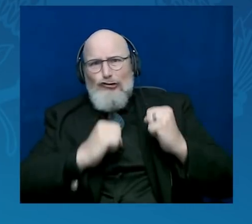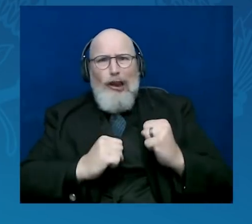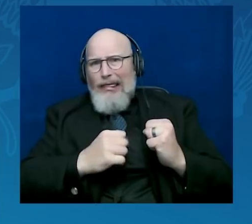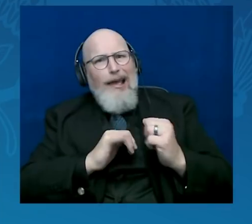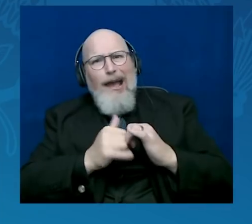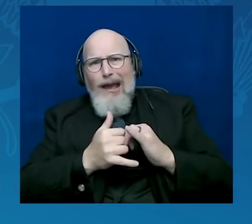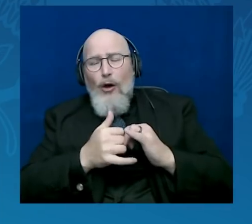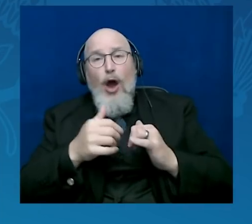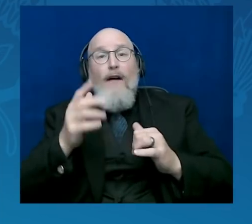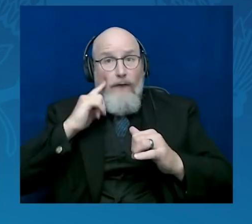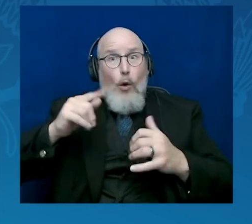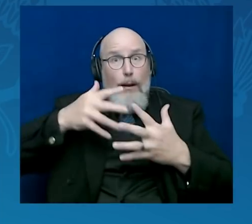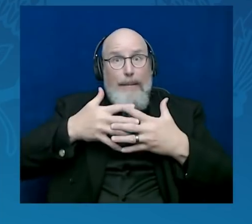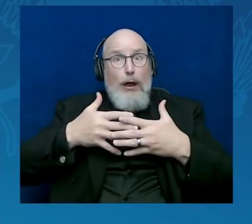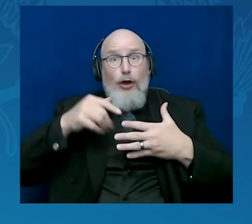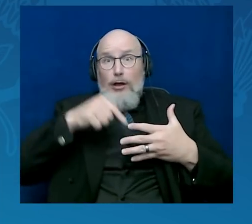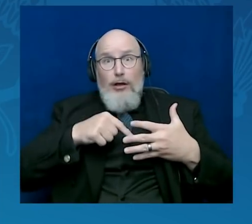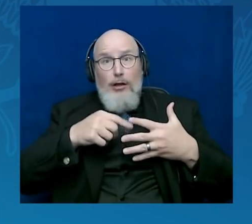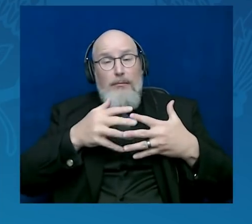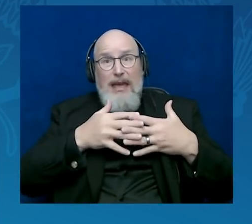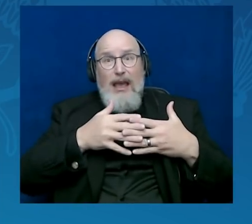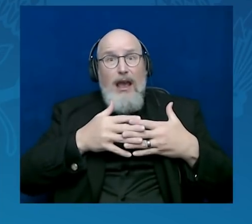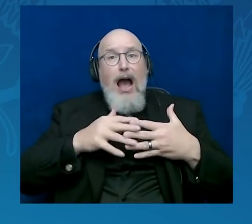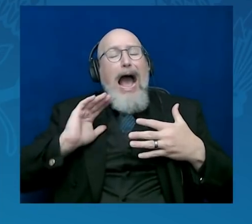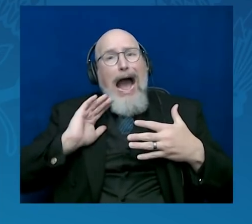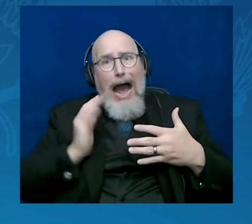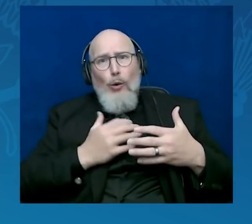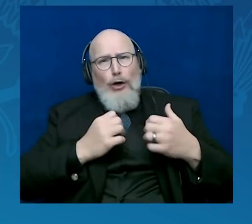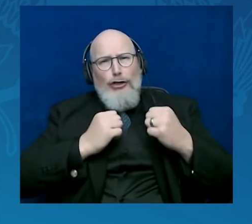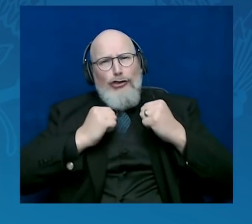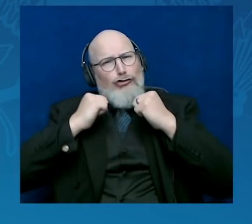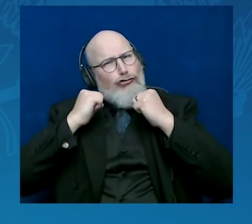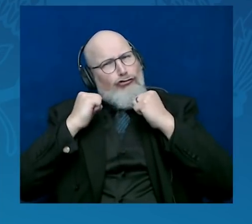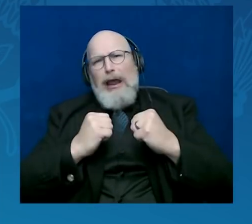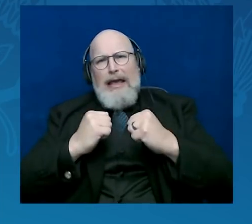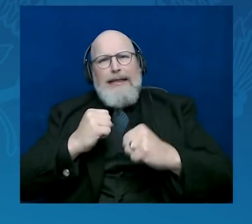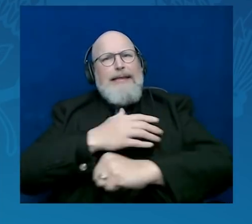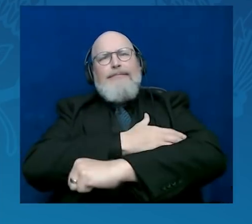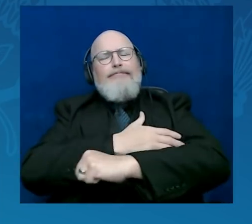we believe it is an expression of our strength to seek, as a first priority,